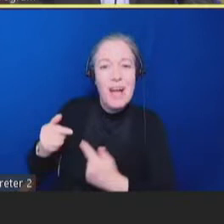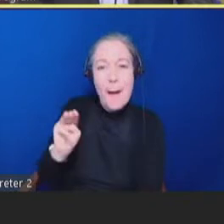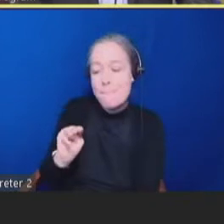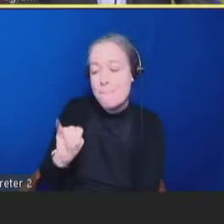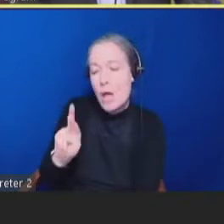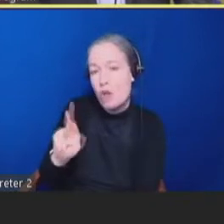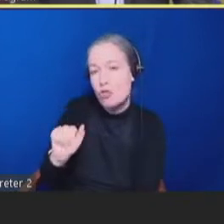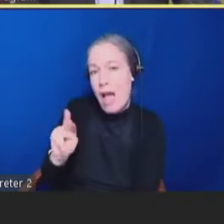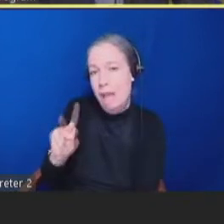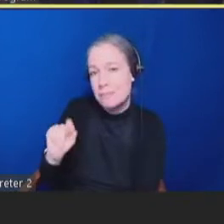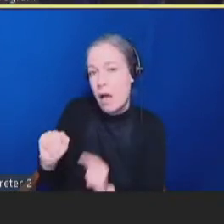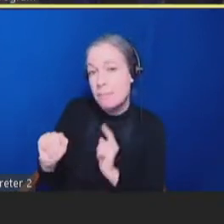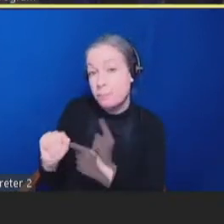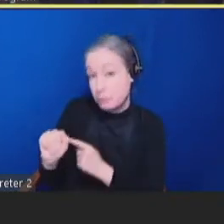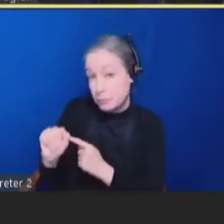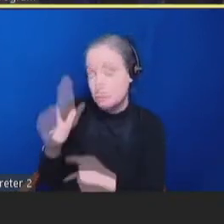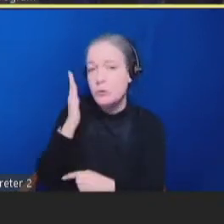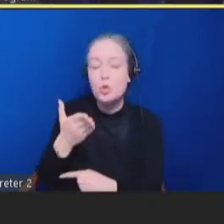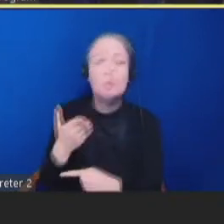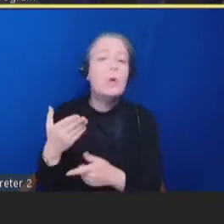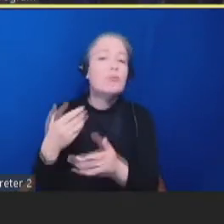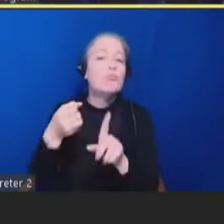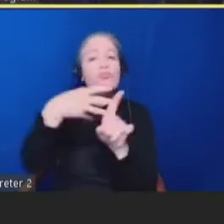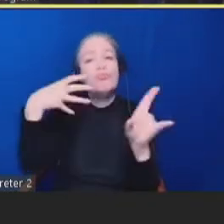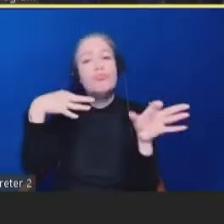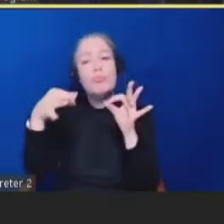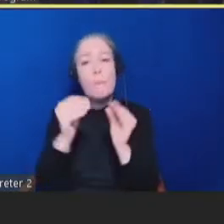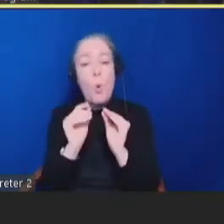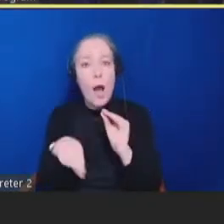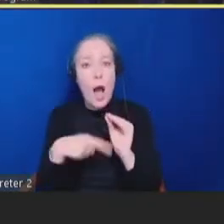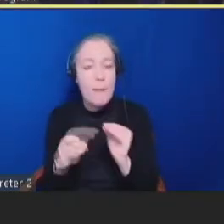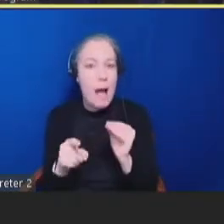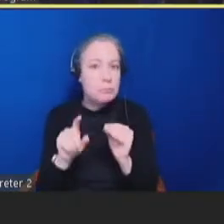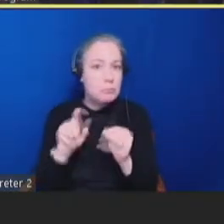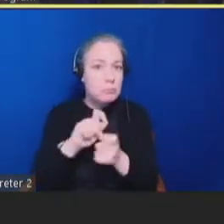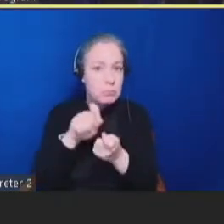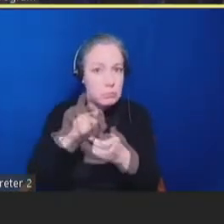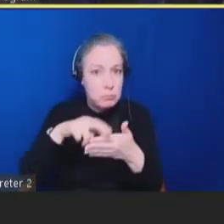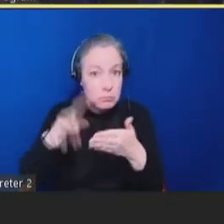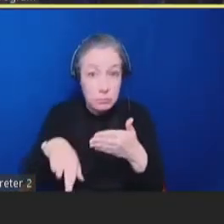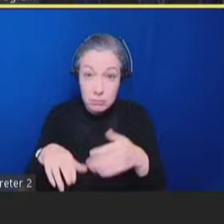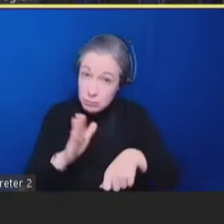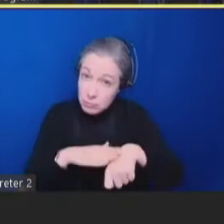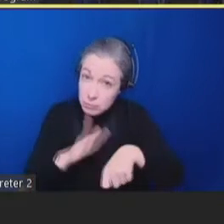walk you through the top-level findings. A couple of words of caution, we talked about an index.